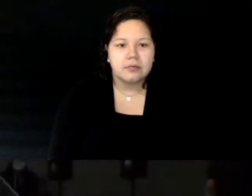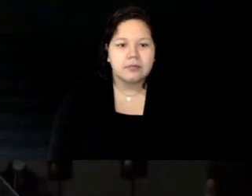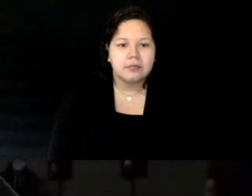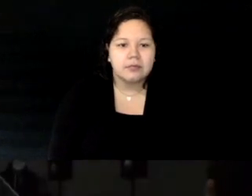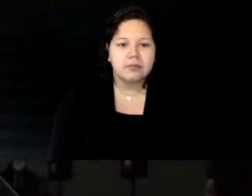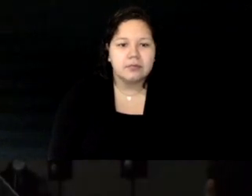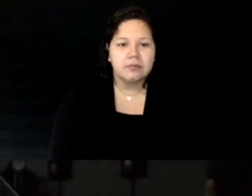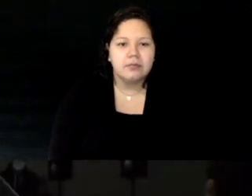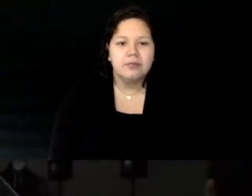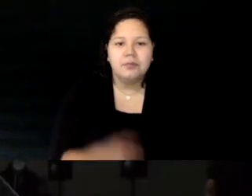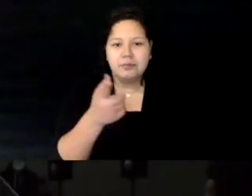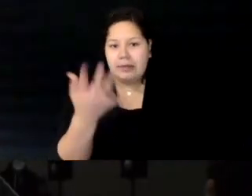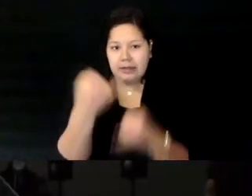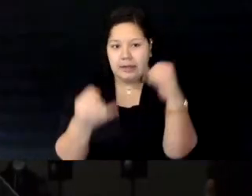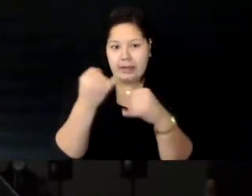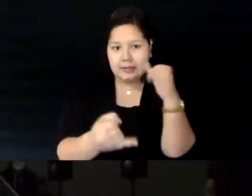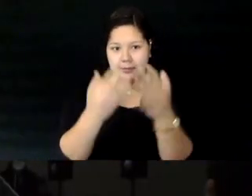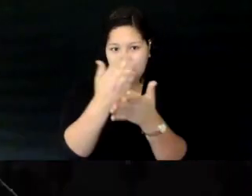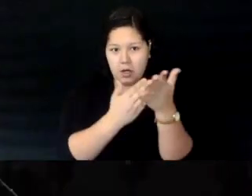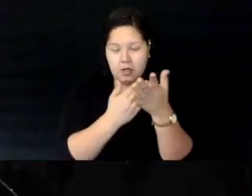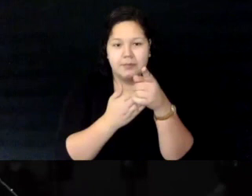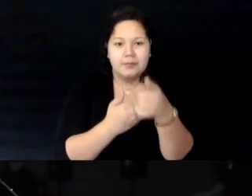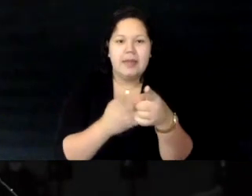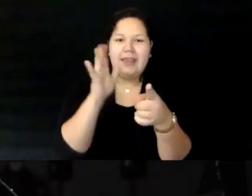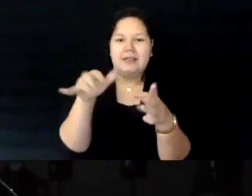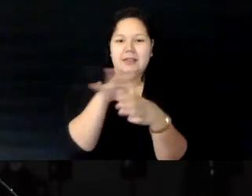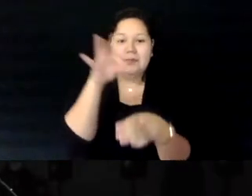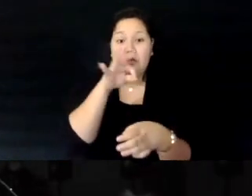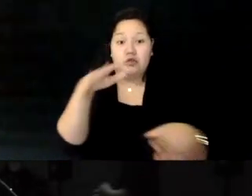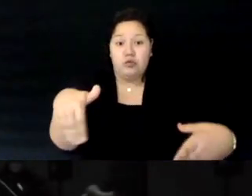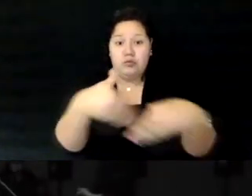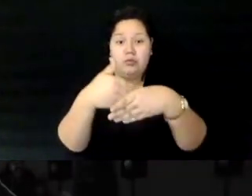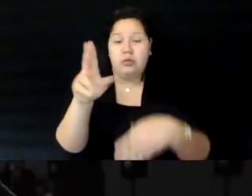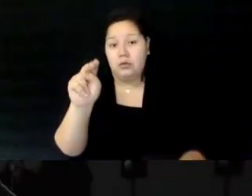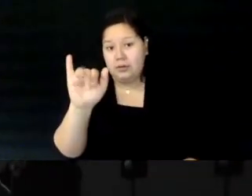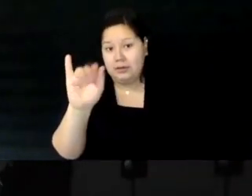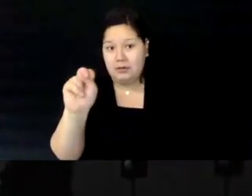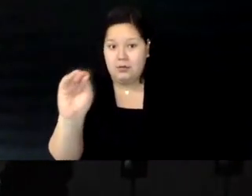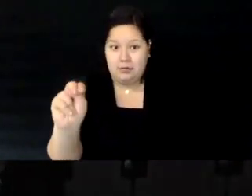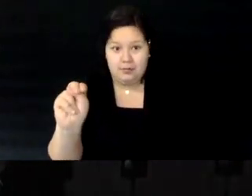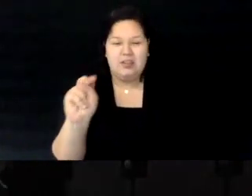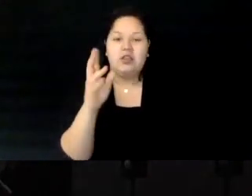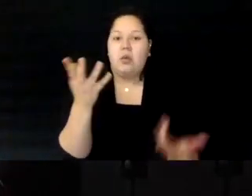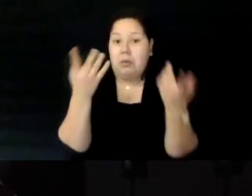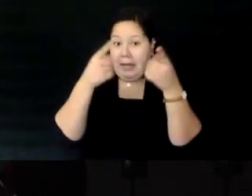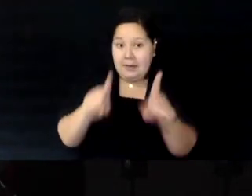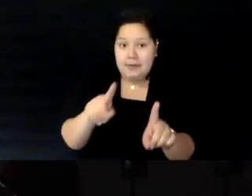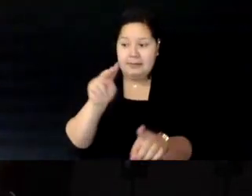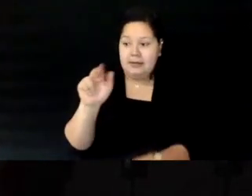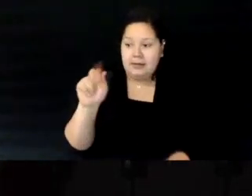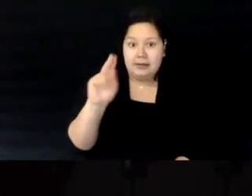And this last movement is the spiritual union. So this is where Nancy and I, you become a witness to